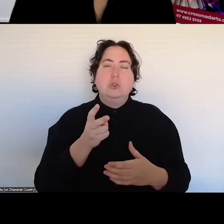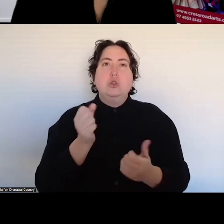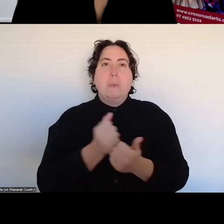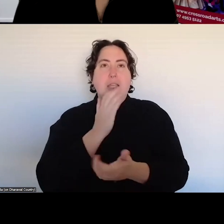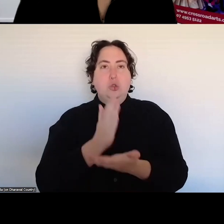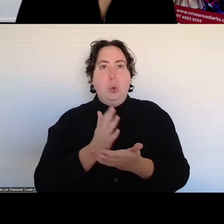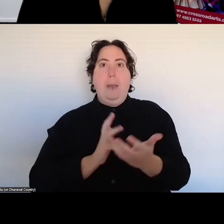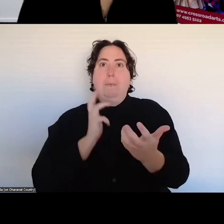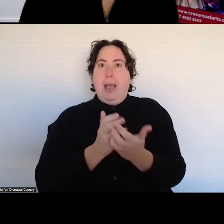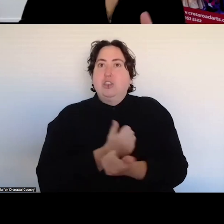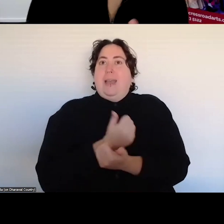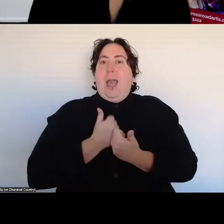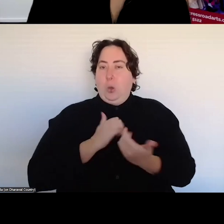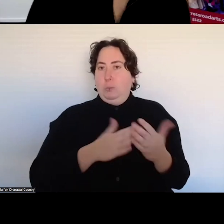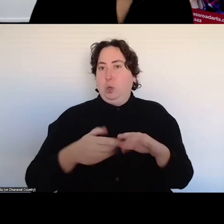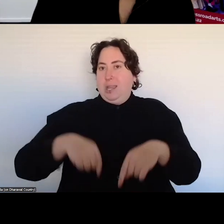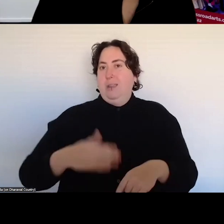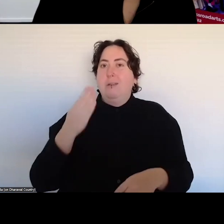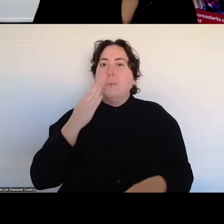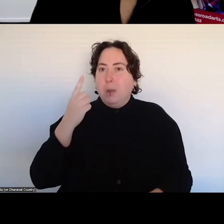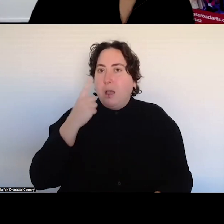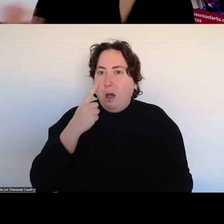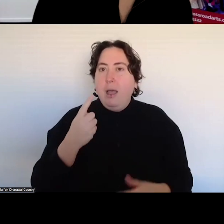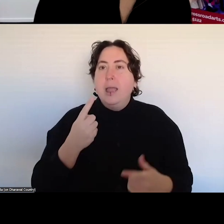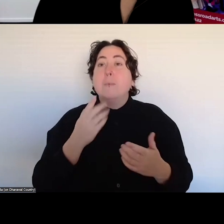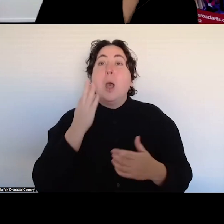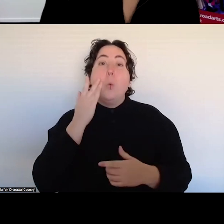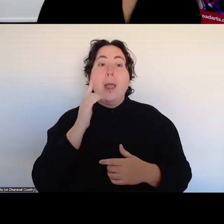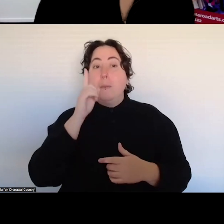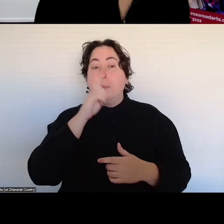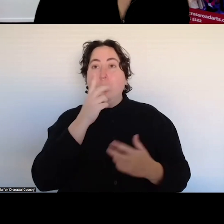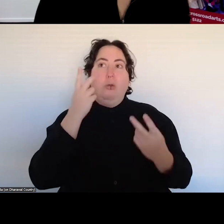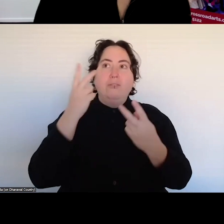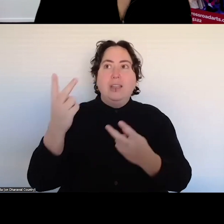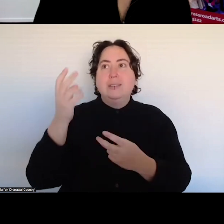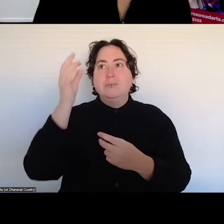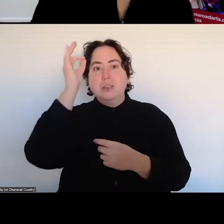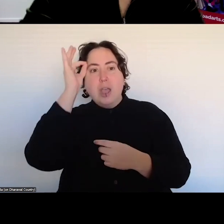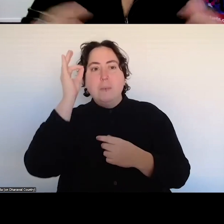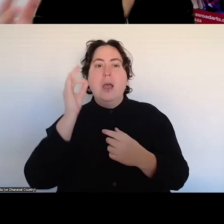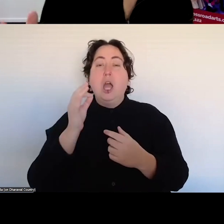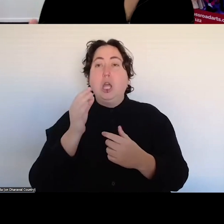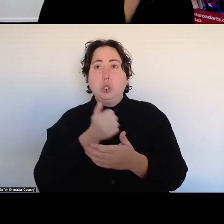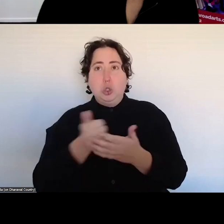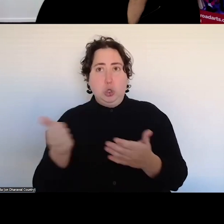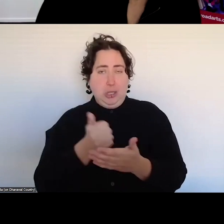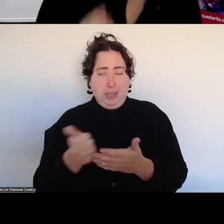in Mackay but when people go to chamber they don't have a synchronised swimming performance at 7 AM,